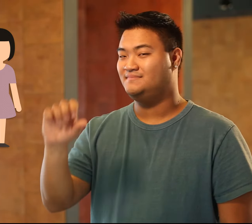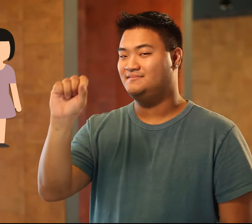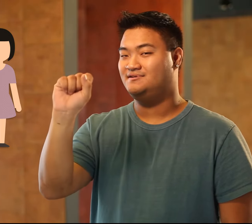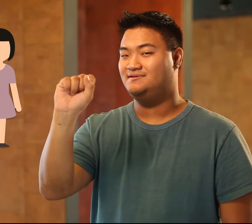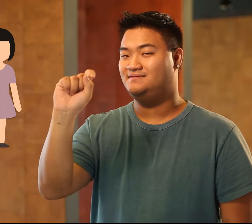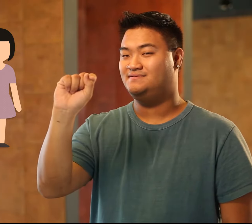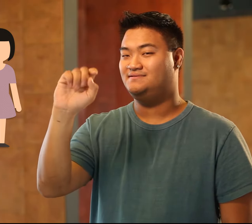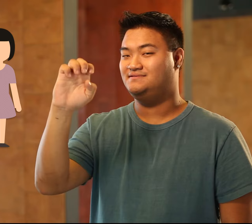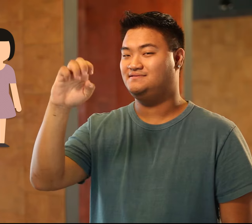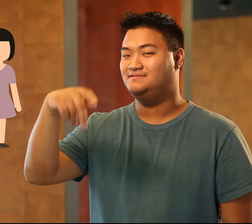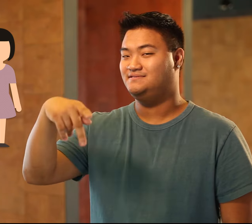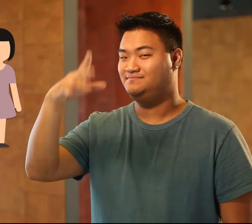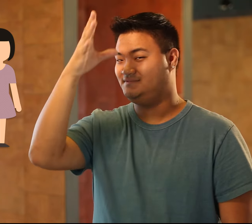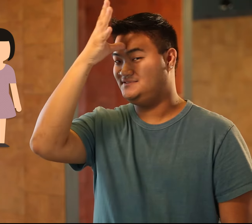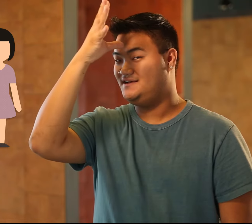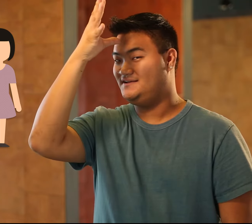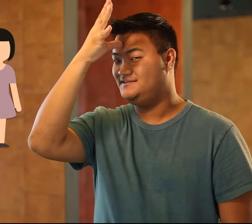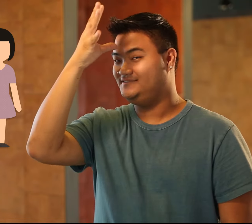step father